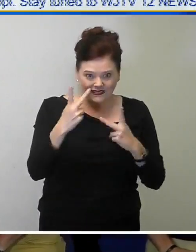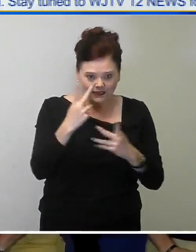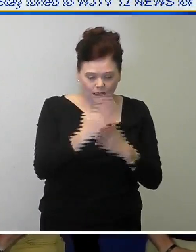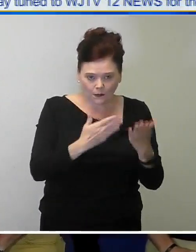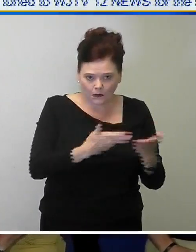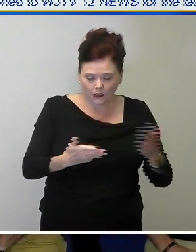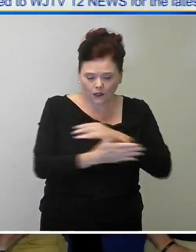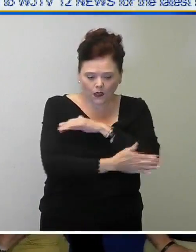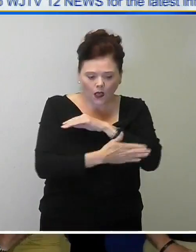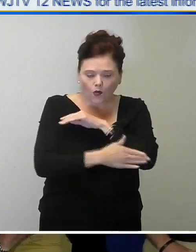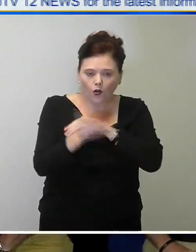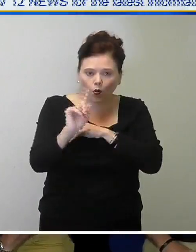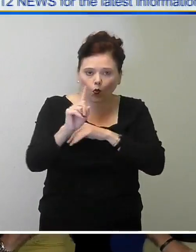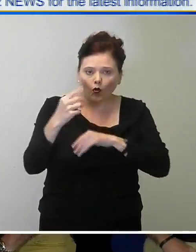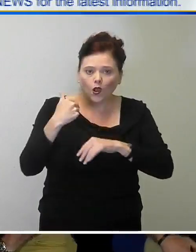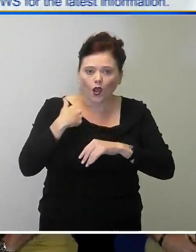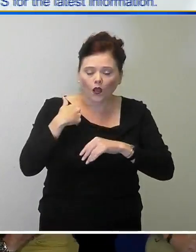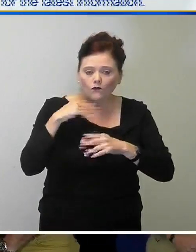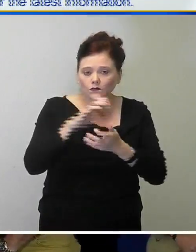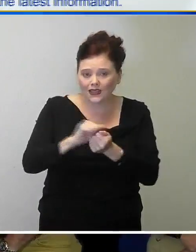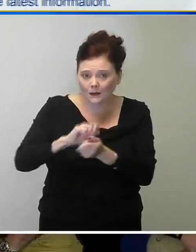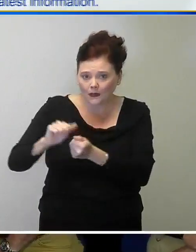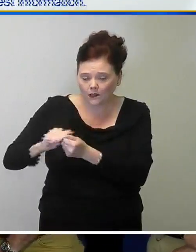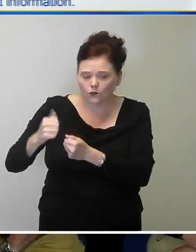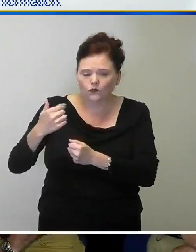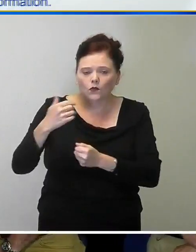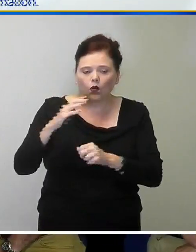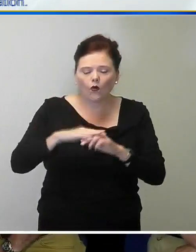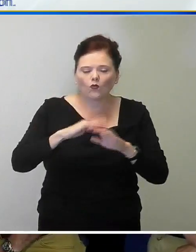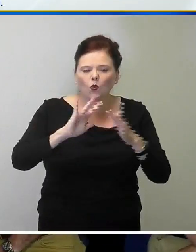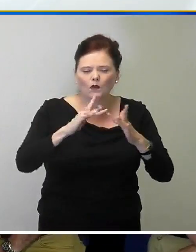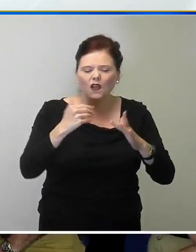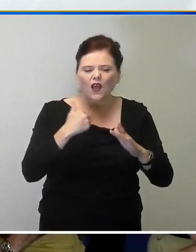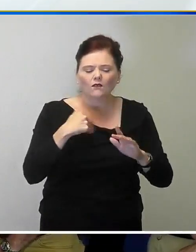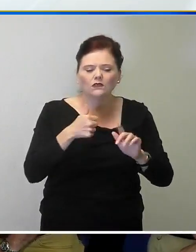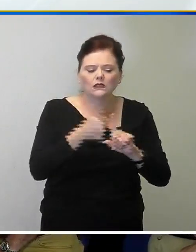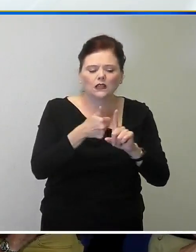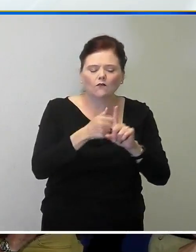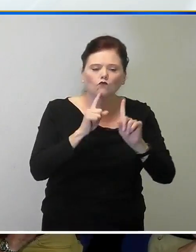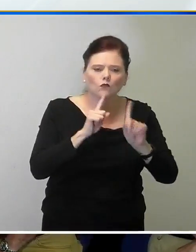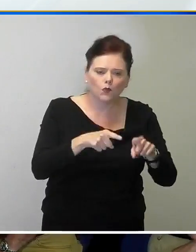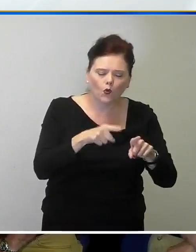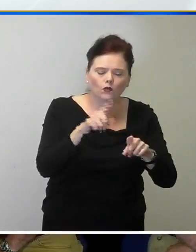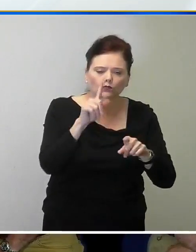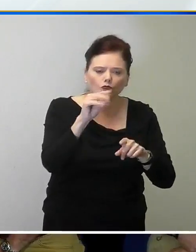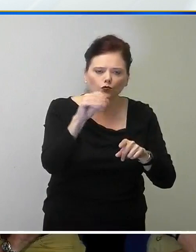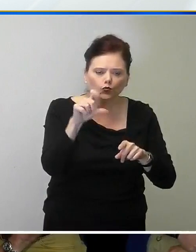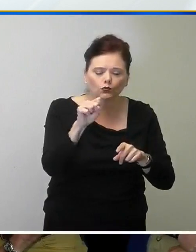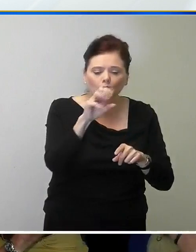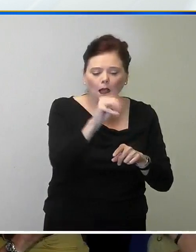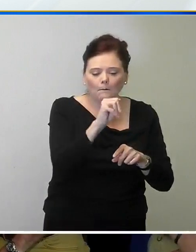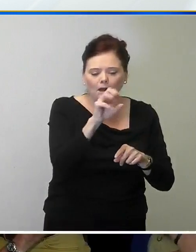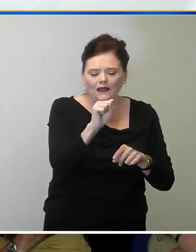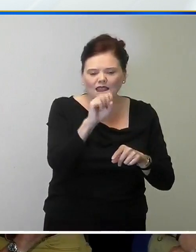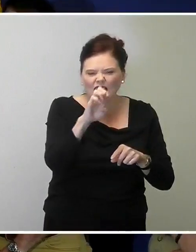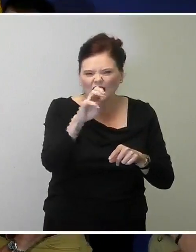THEY WENT OUT AND DID A GREAT JOB. WE ARE STARTING TO TURN ON SOME THINGS FOR YOU. COUNTIES WHERE YOU HAVE DAMAGES, WE'RE TURNING ON THE SELF-REPORT